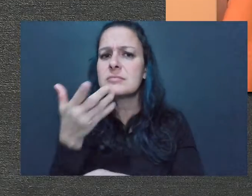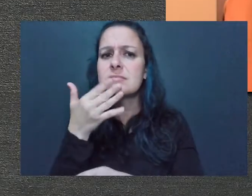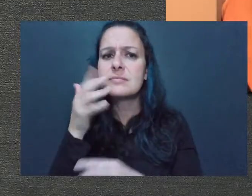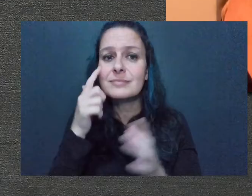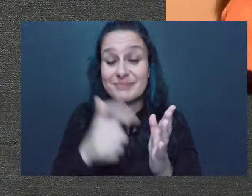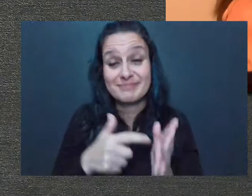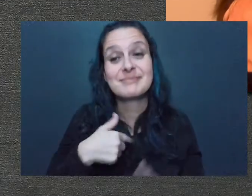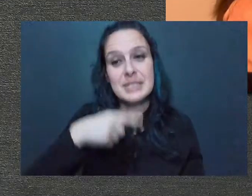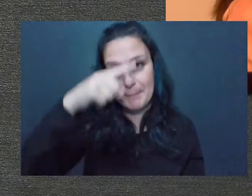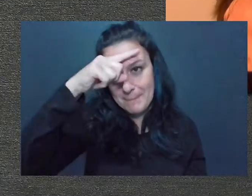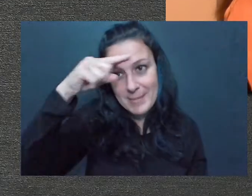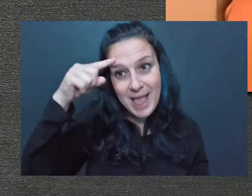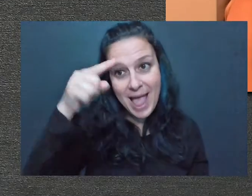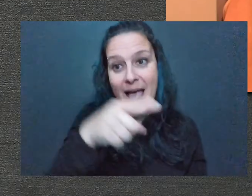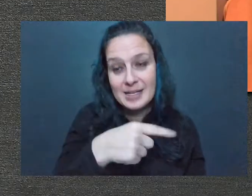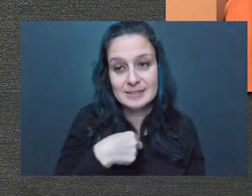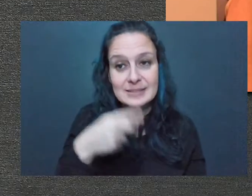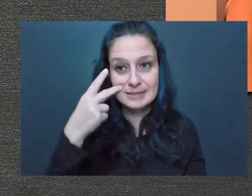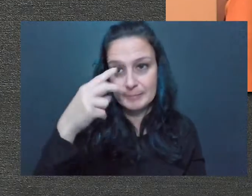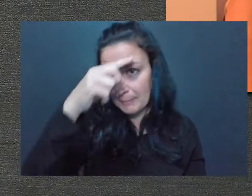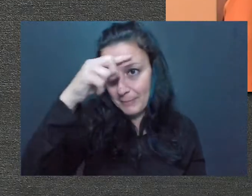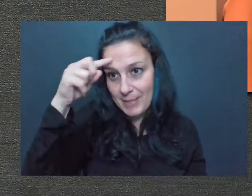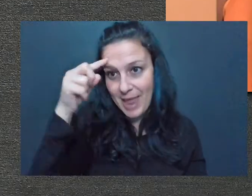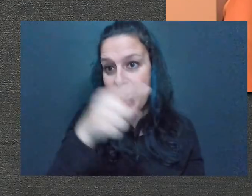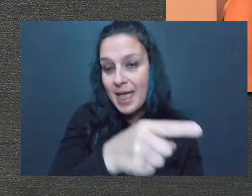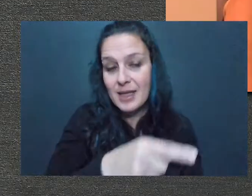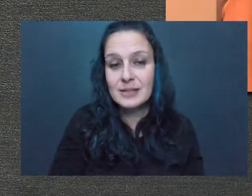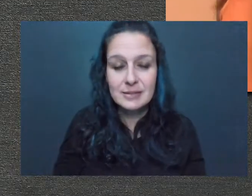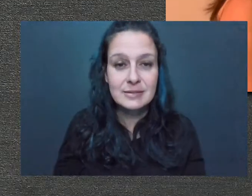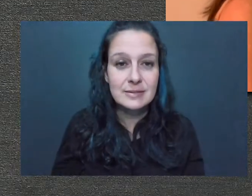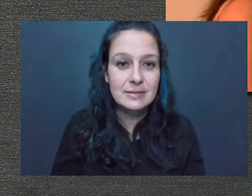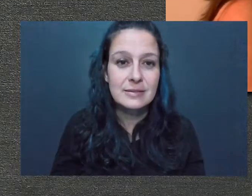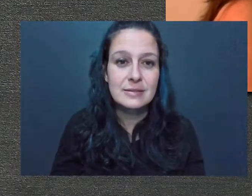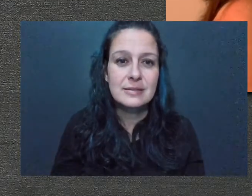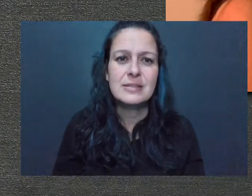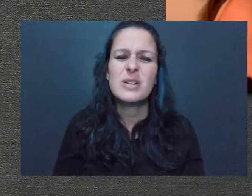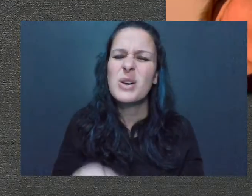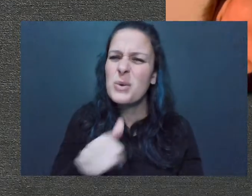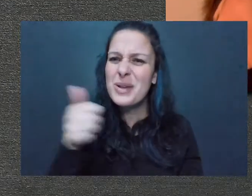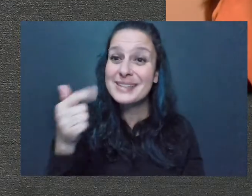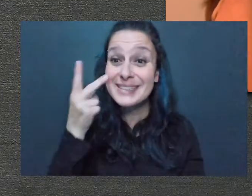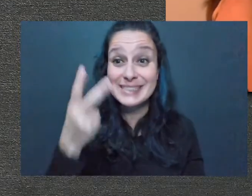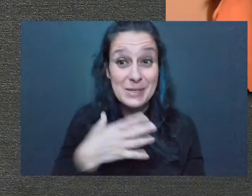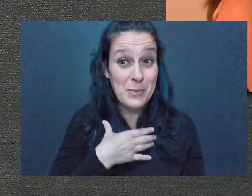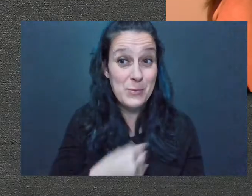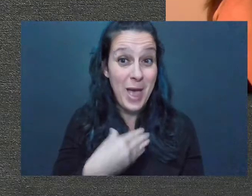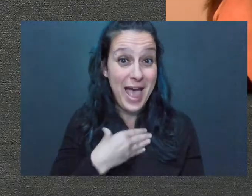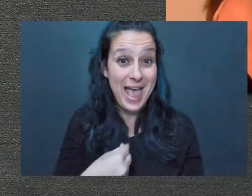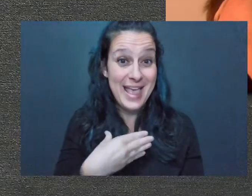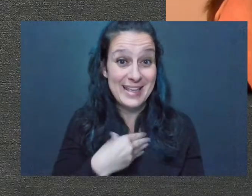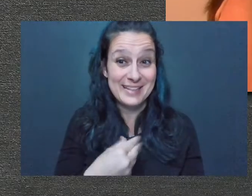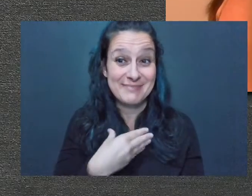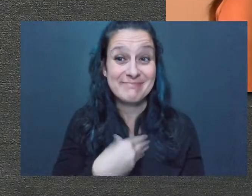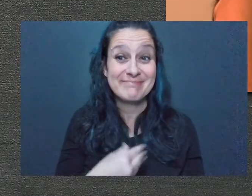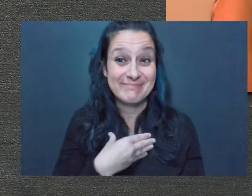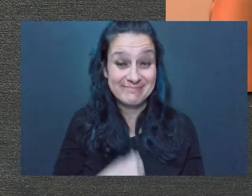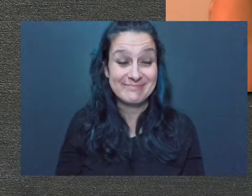I see black. [Communication Device] Black. Black, yeah. And I see white. [Communication Device] White.